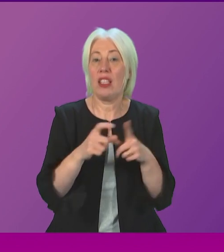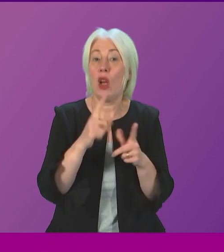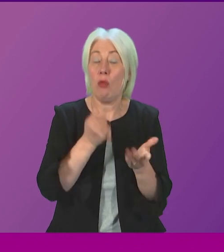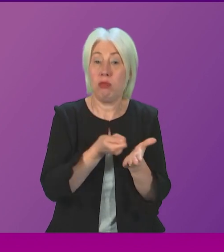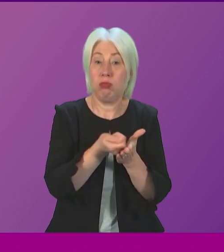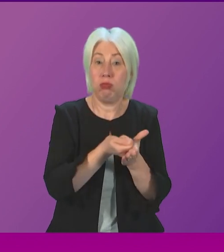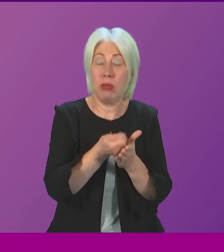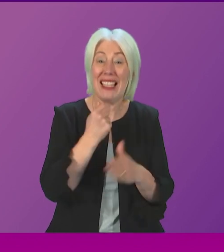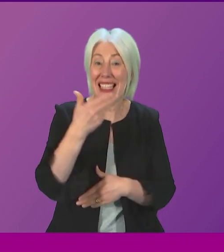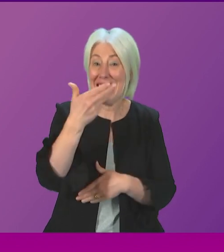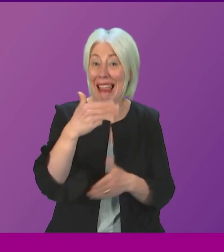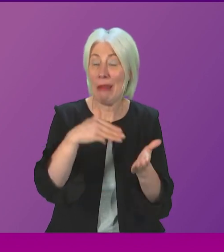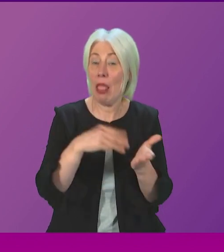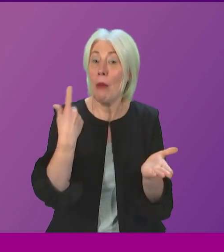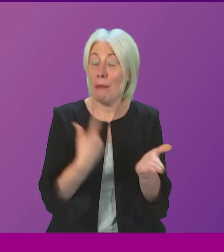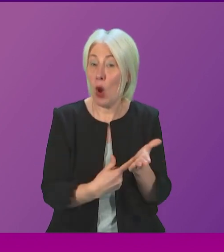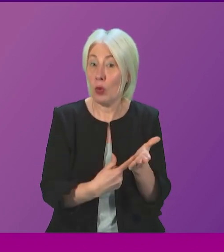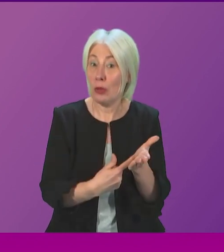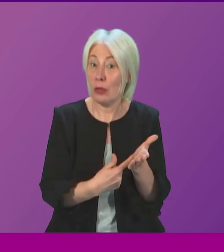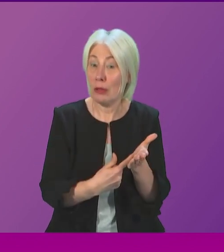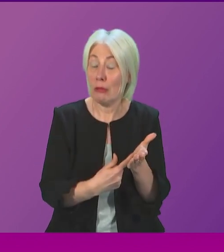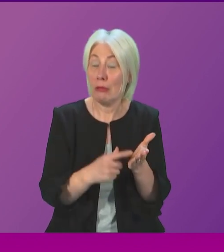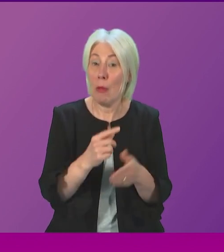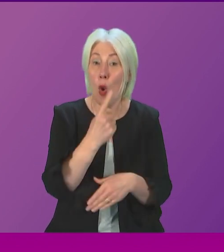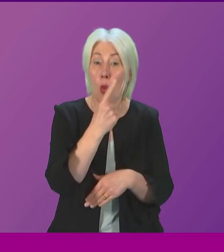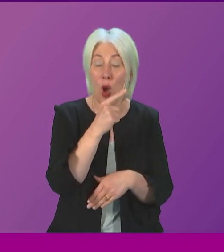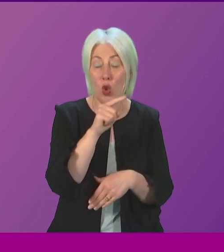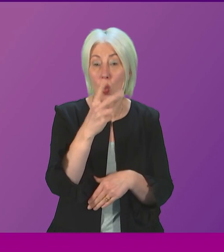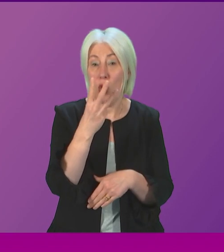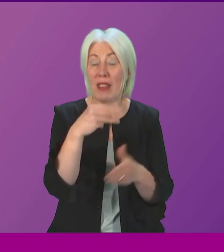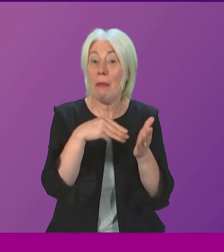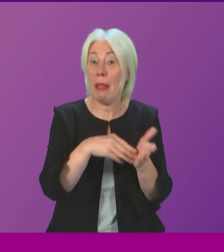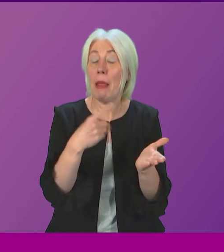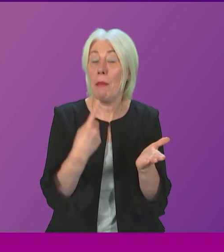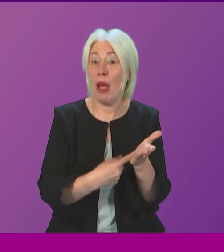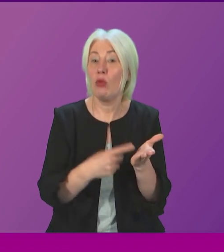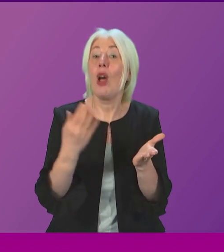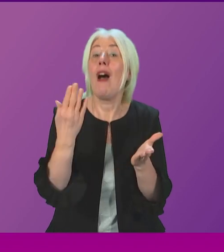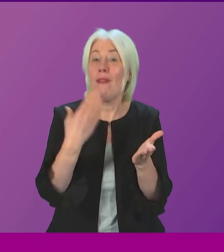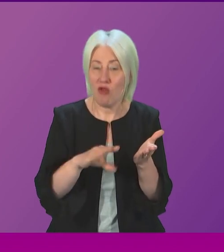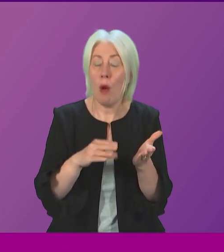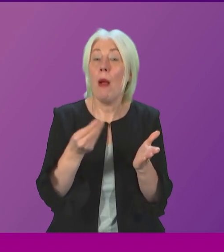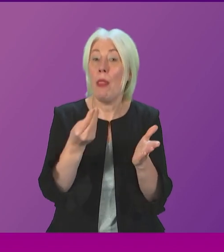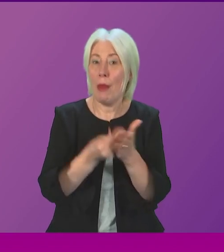of £9 million. Between £1 million and £3 million of that is coming from performance deductions and